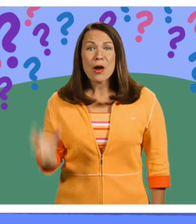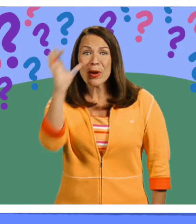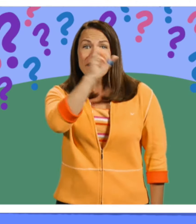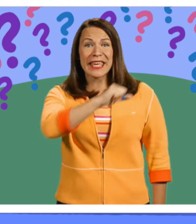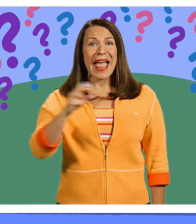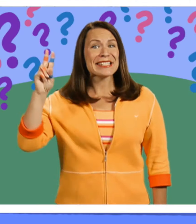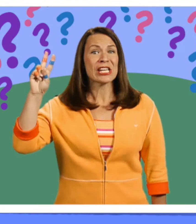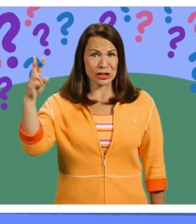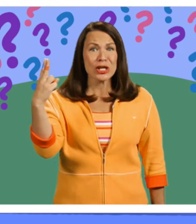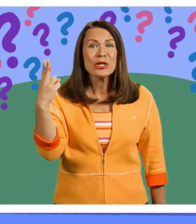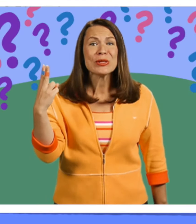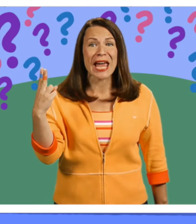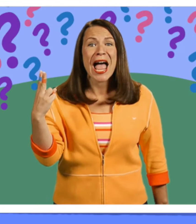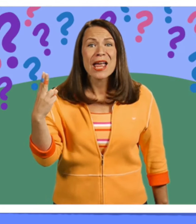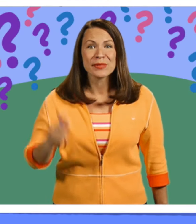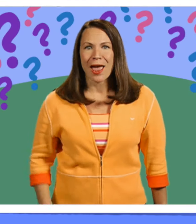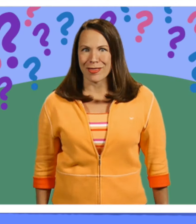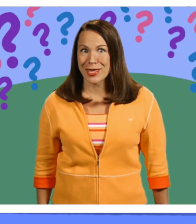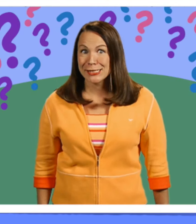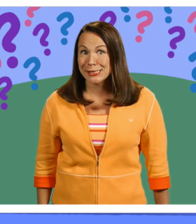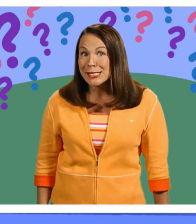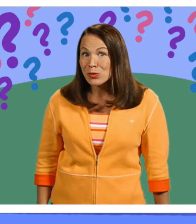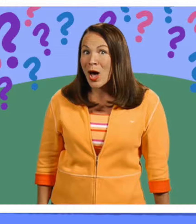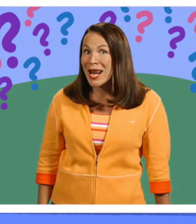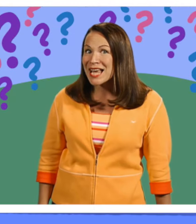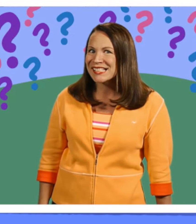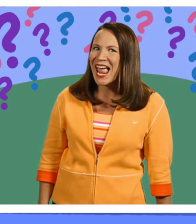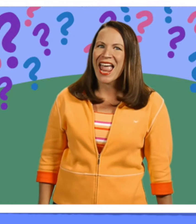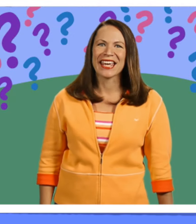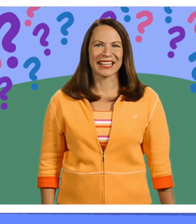I will guess 2 times. This is what I say: